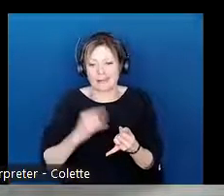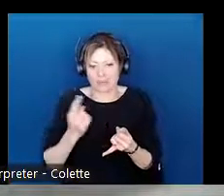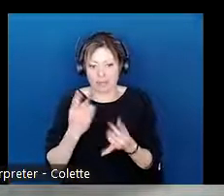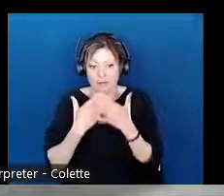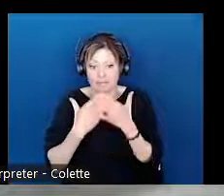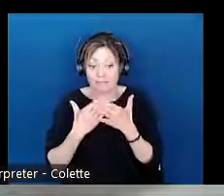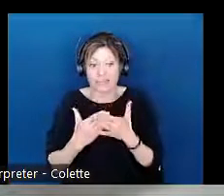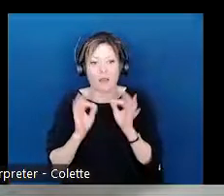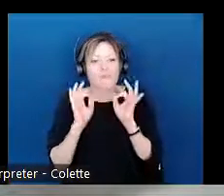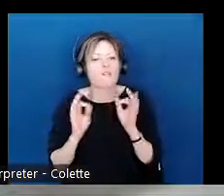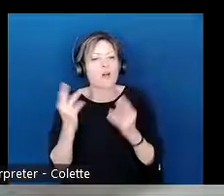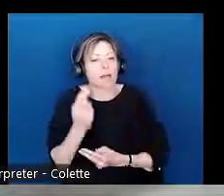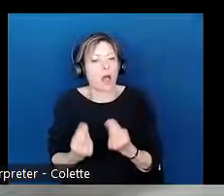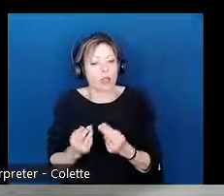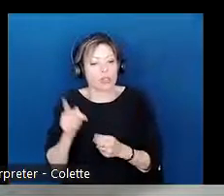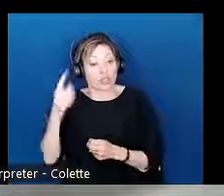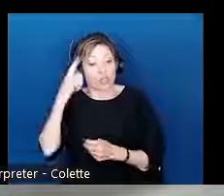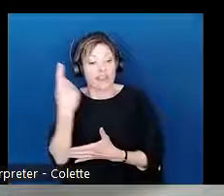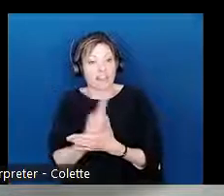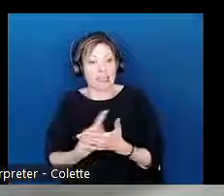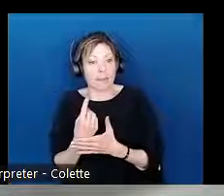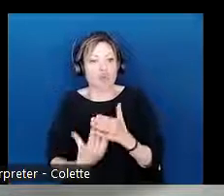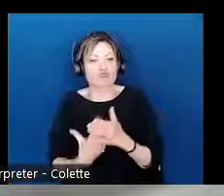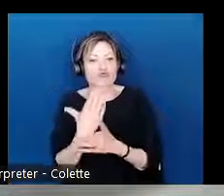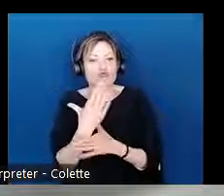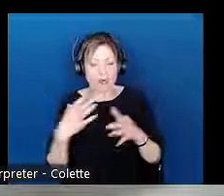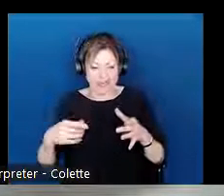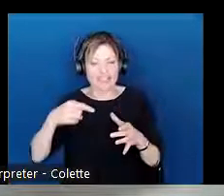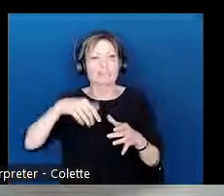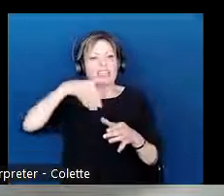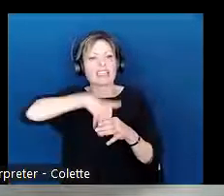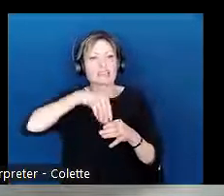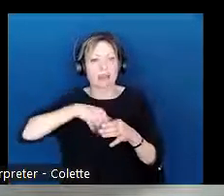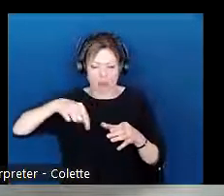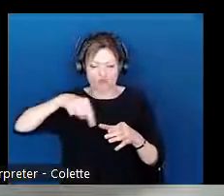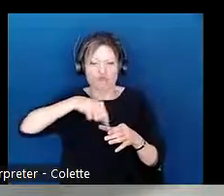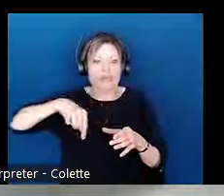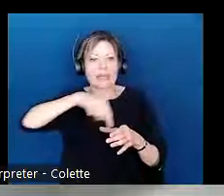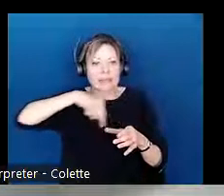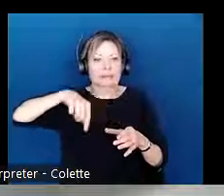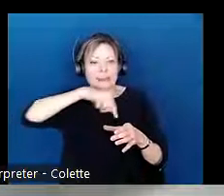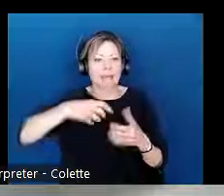rings within the tree and years and years you know over years that's built up and